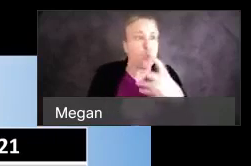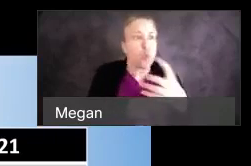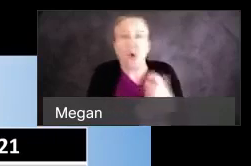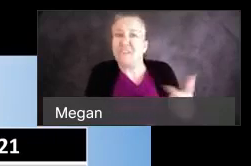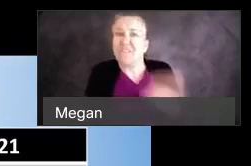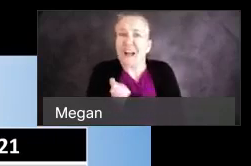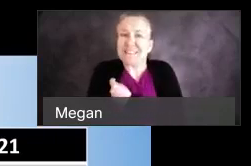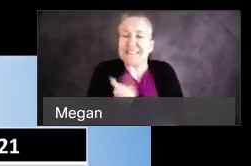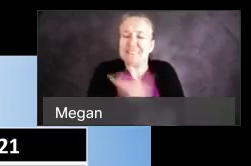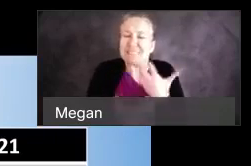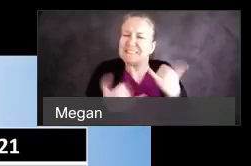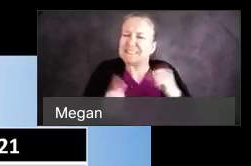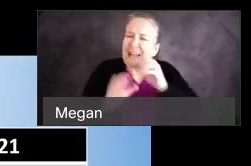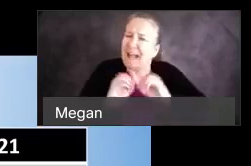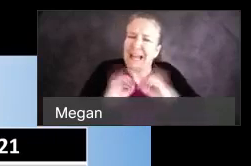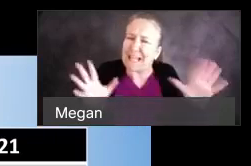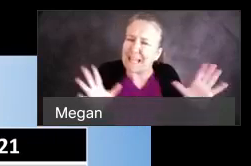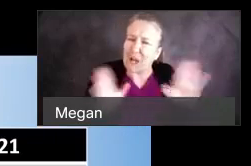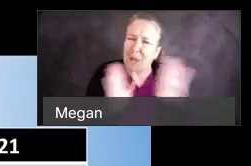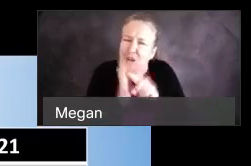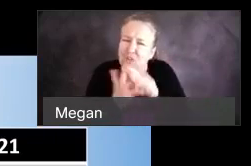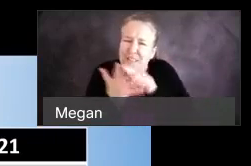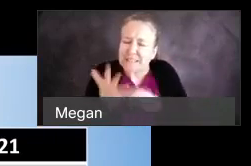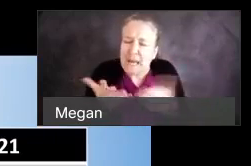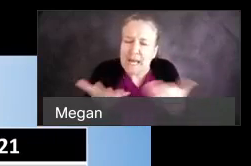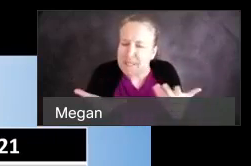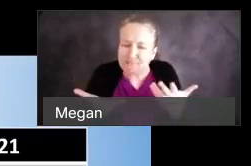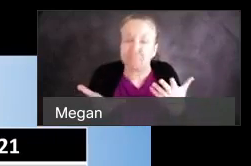and as we move over to the right side of the chart and look at the County-wide race